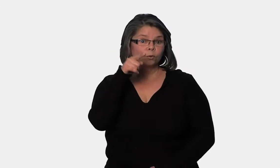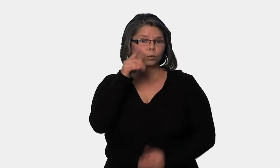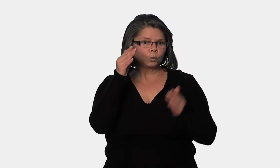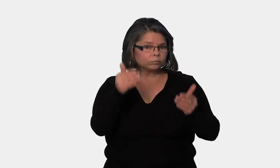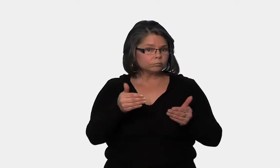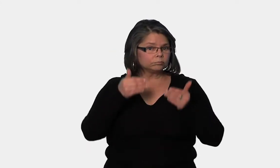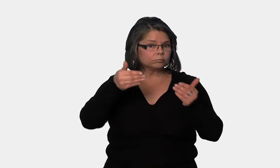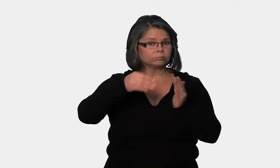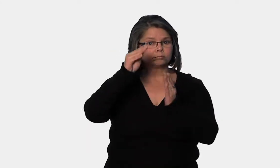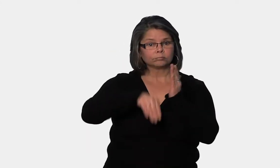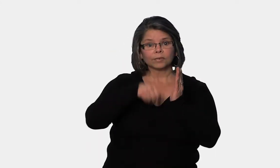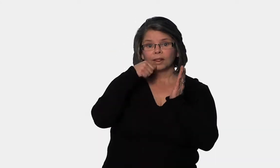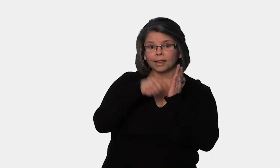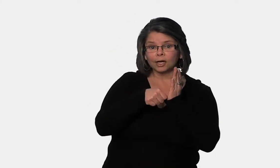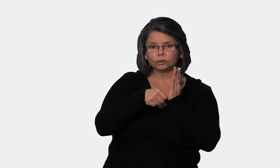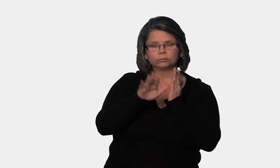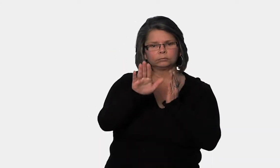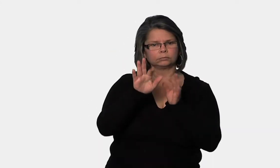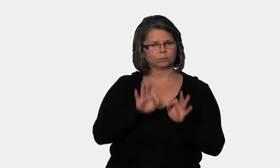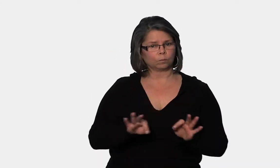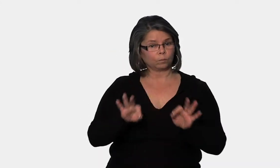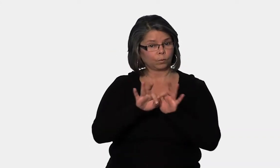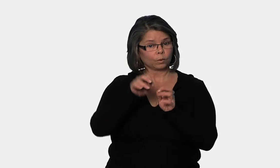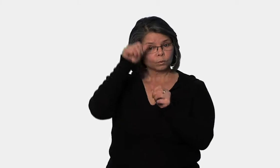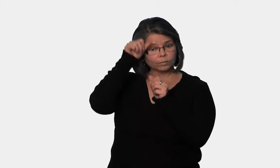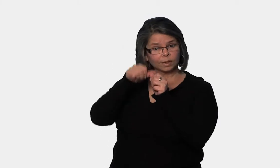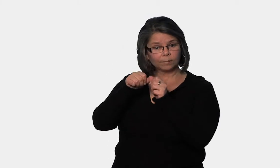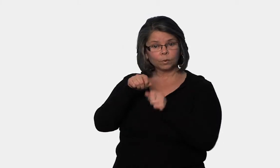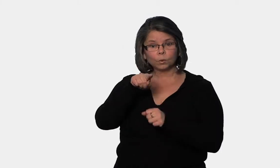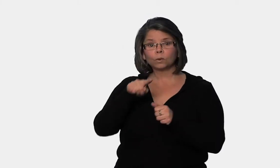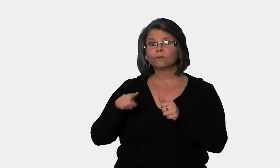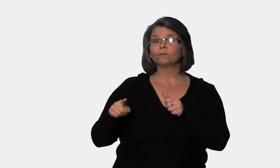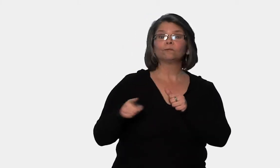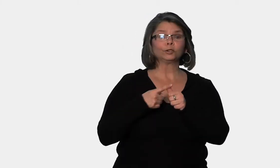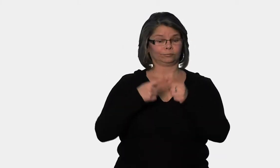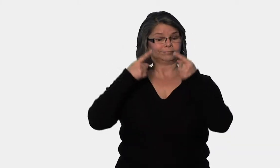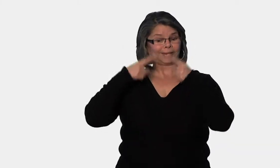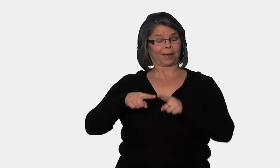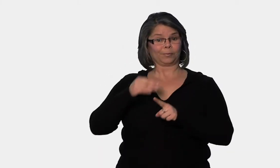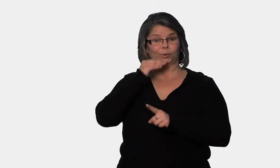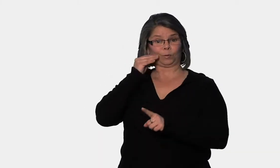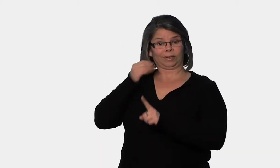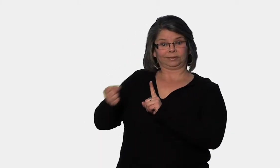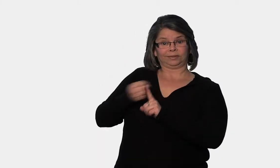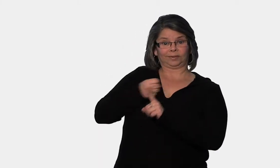If you are writing a letter like this, you must be careful what you say